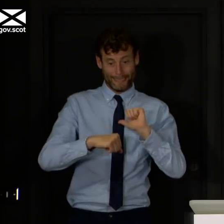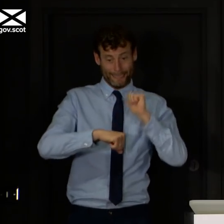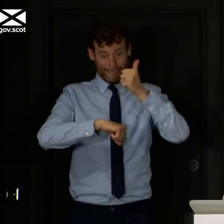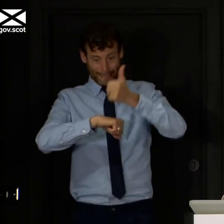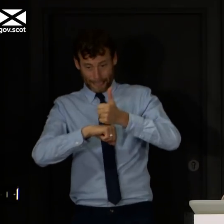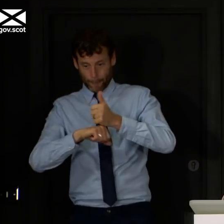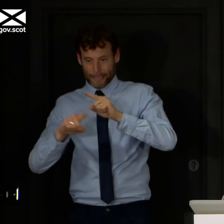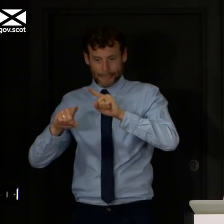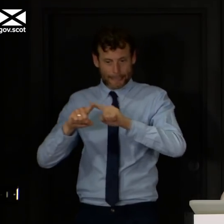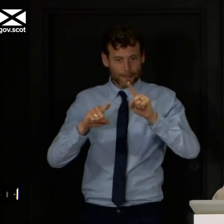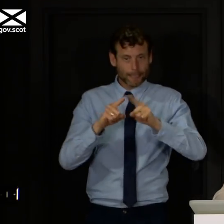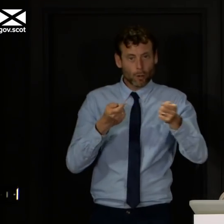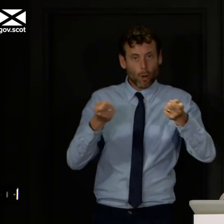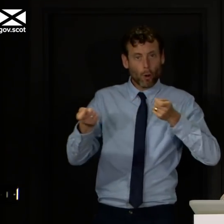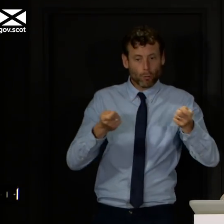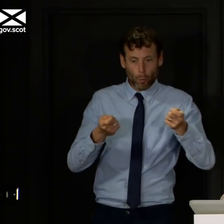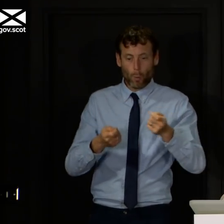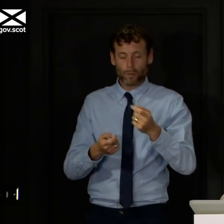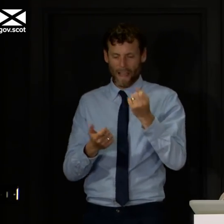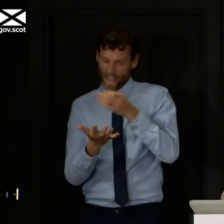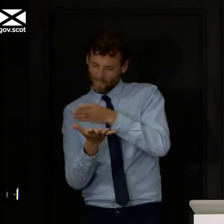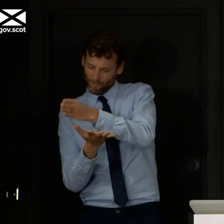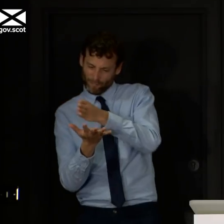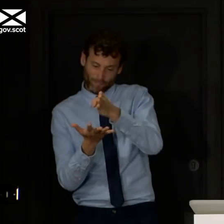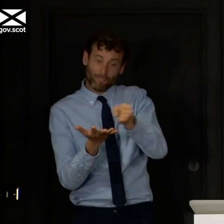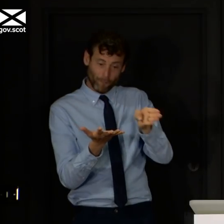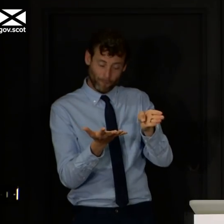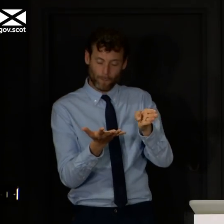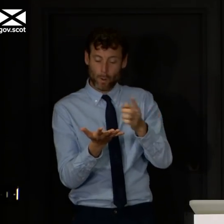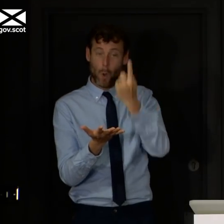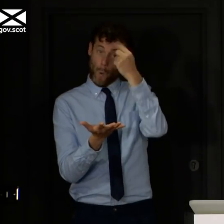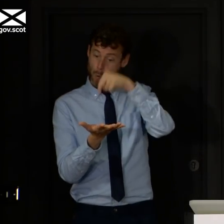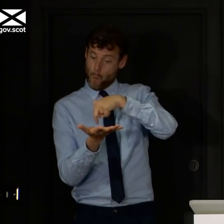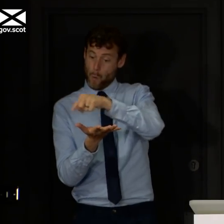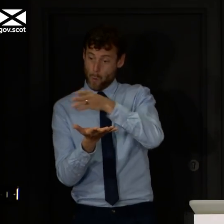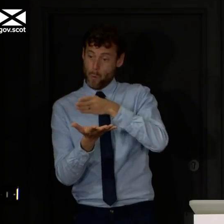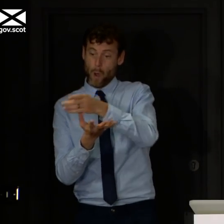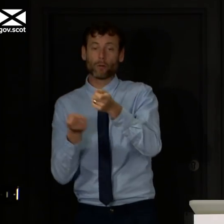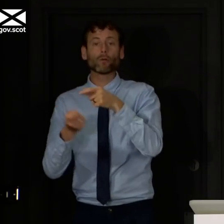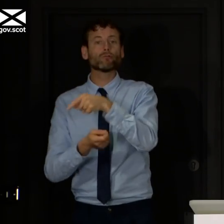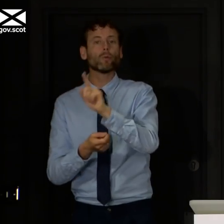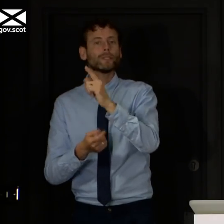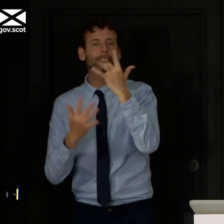measure that we have been putting in place, is having the effect that we want these measures